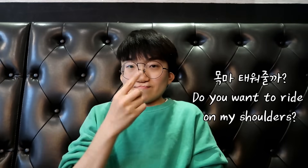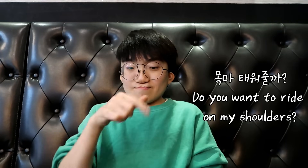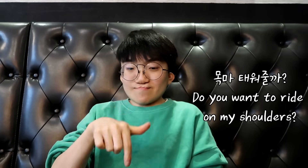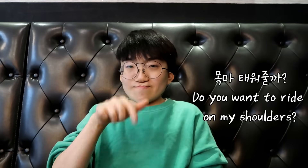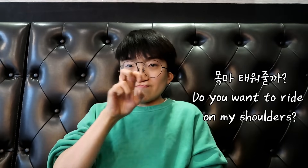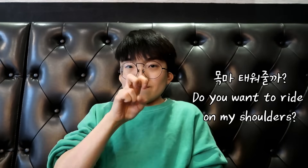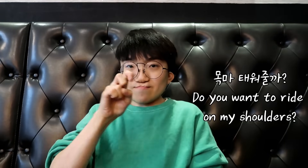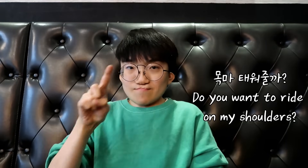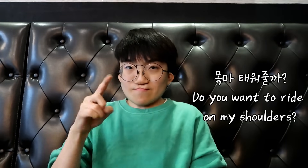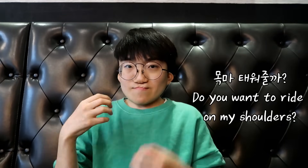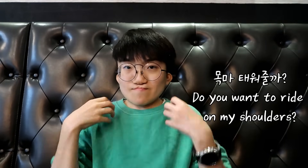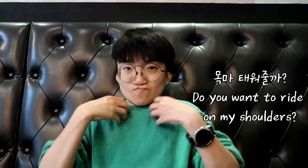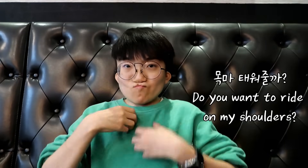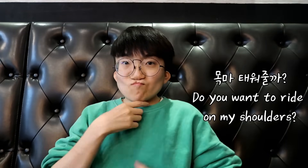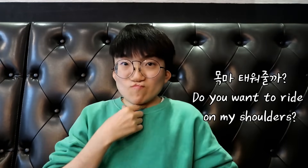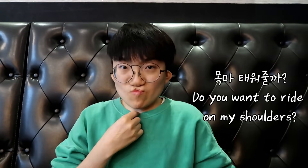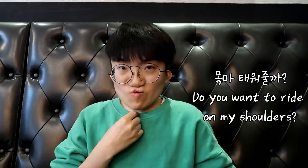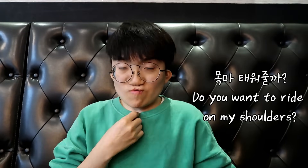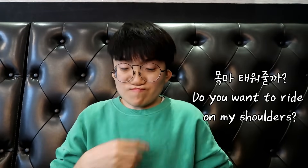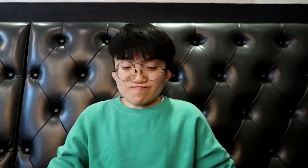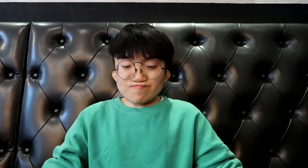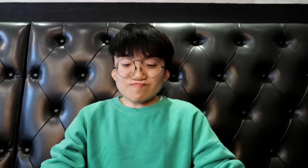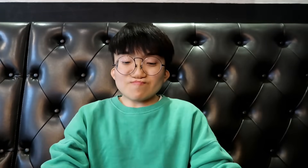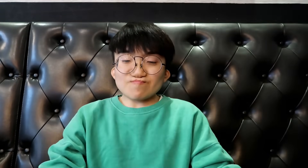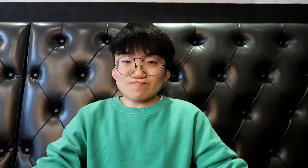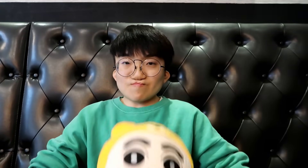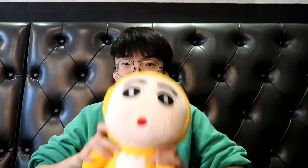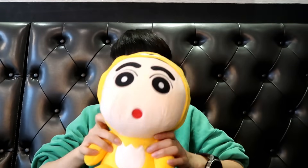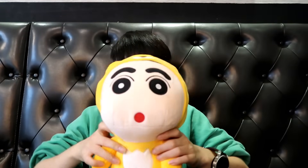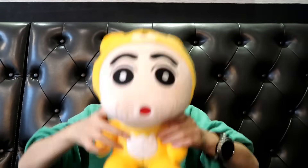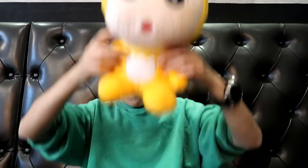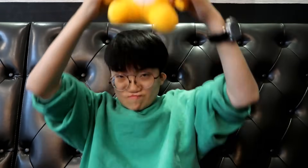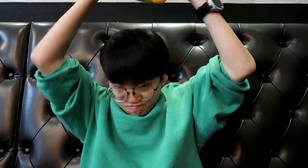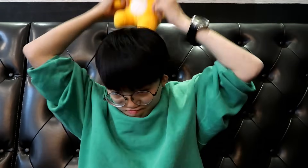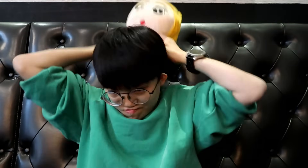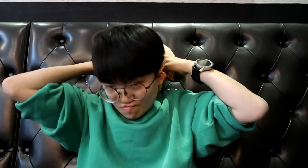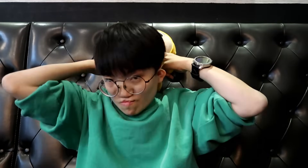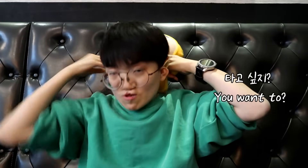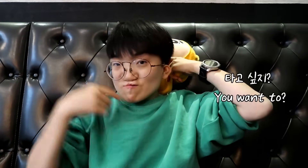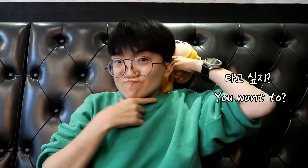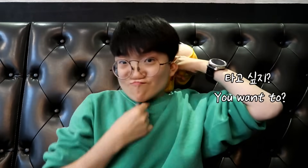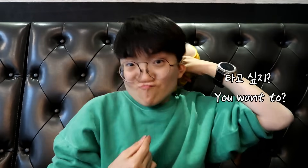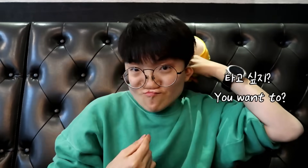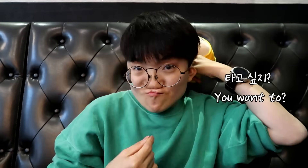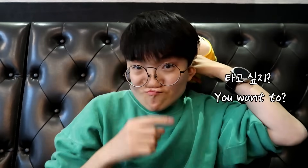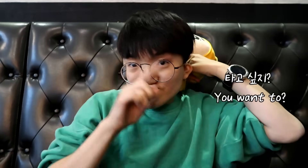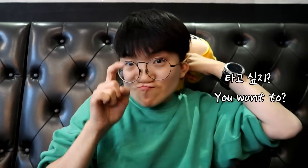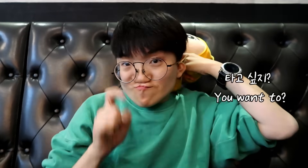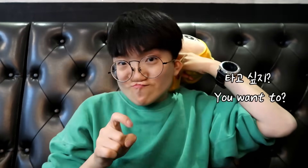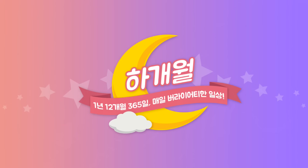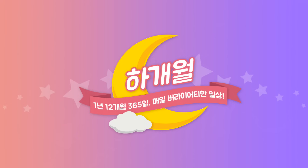Do you want to ride on my shoulders? You want to?